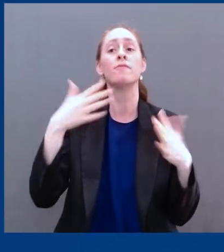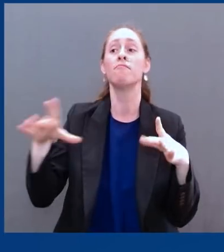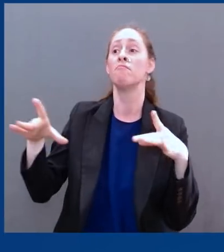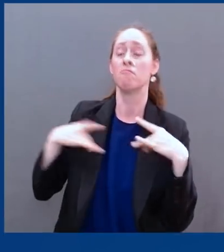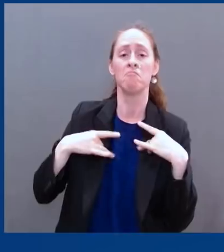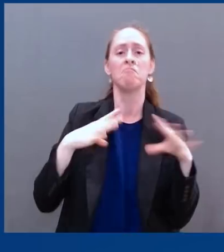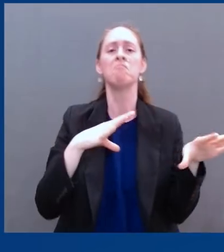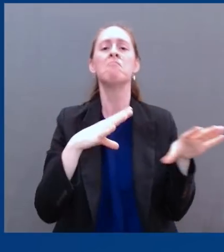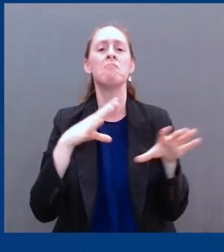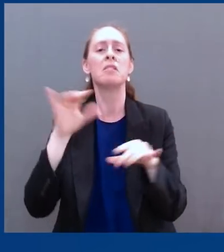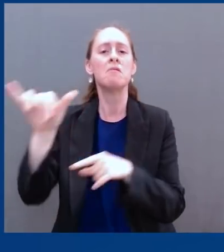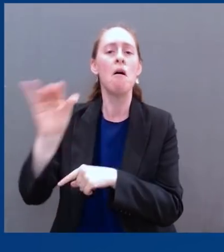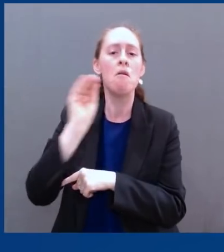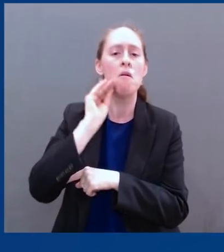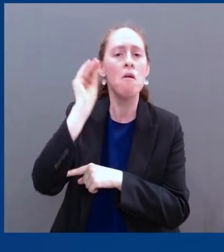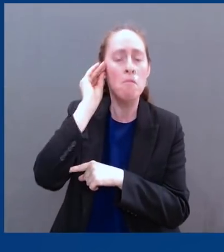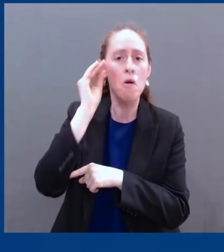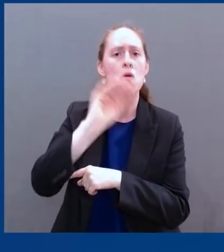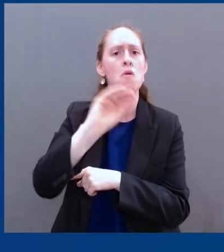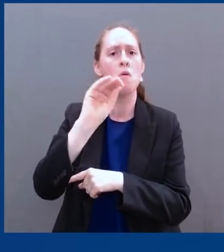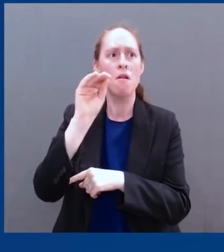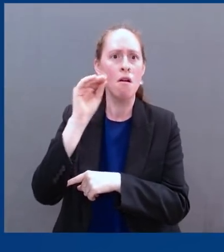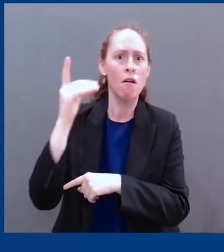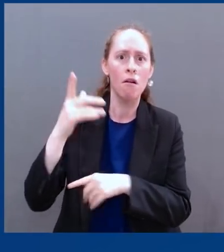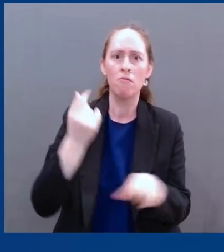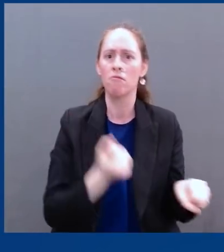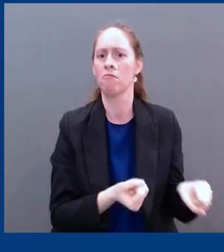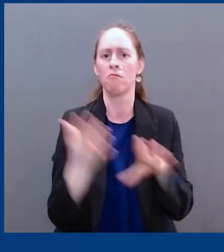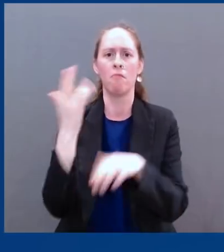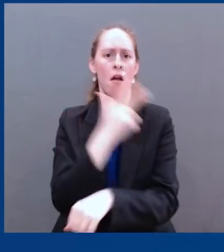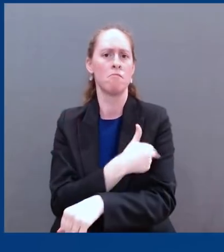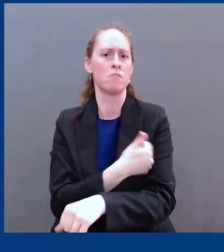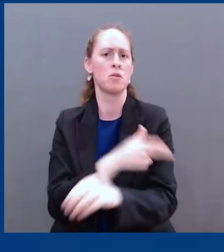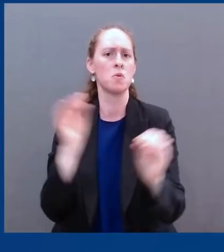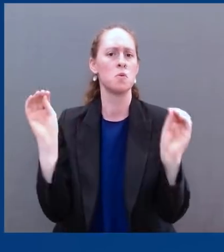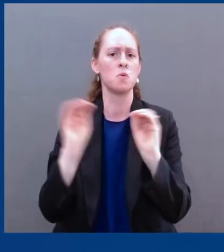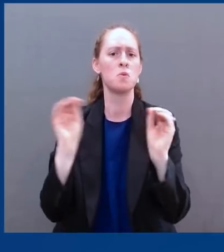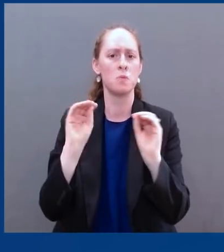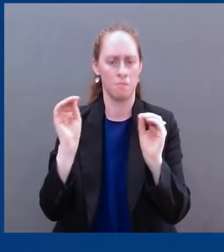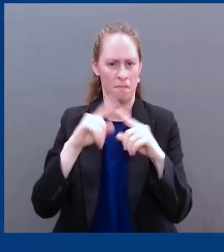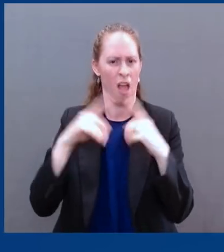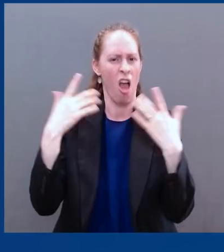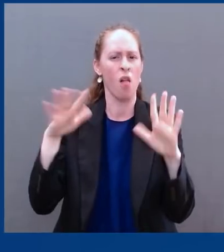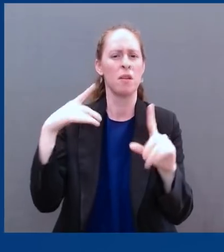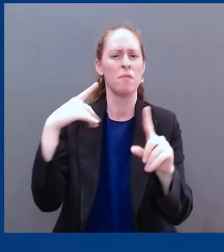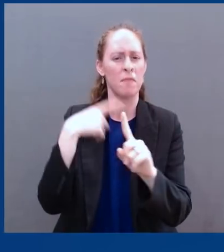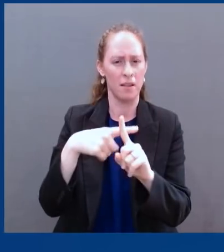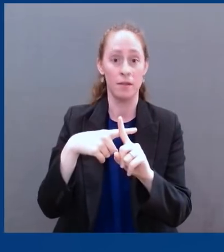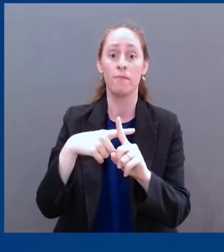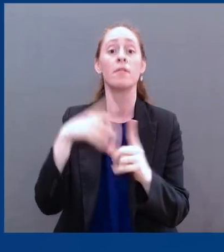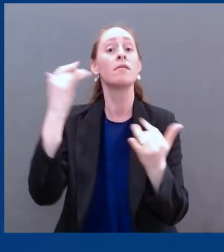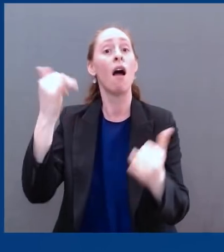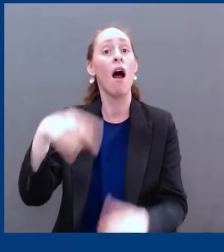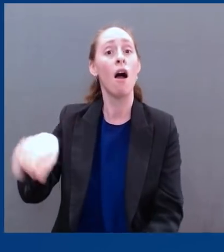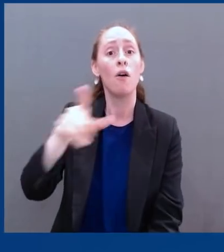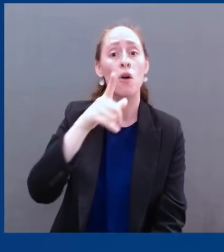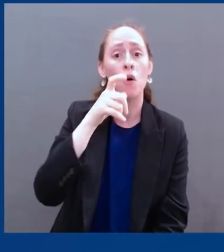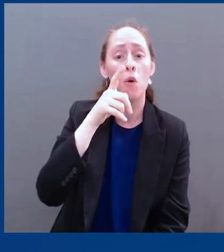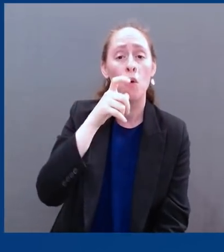of people who are infected with SARS-CoV-2. With serious disease, there's end-organ support that we've described in the past.